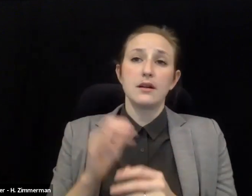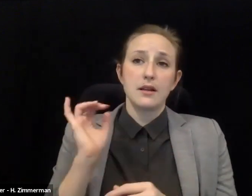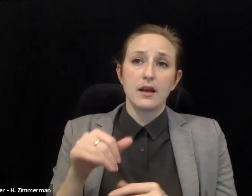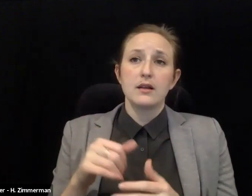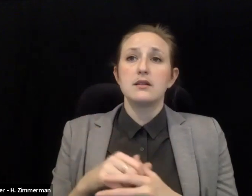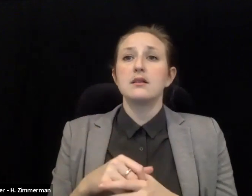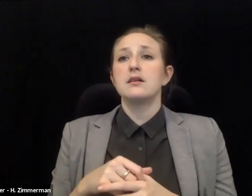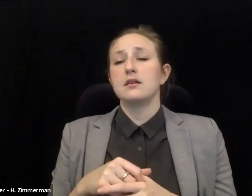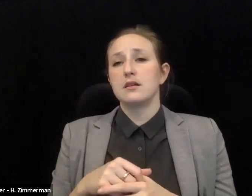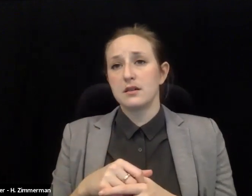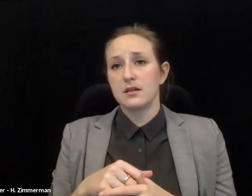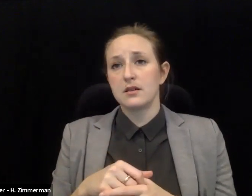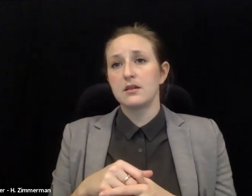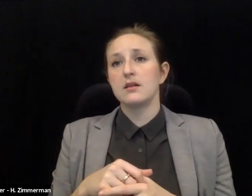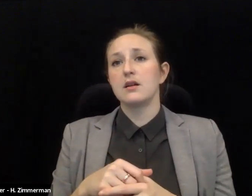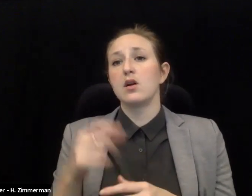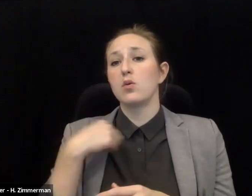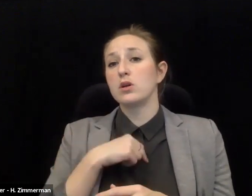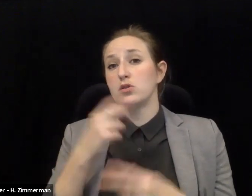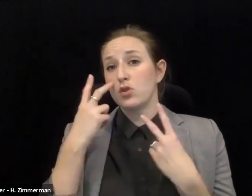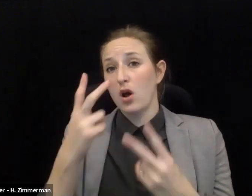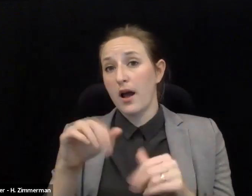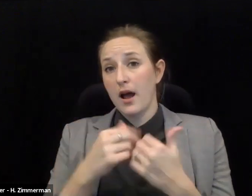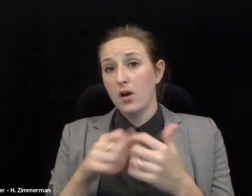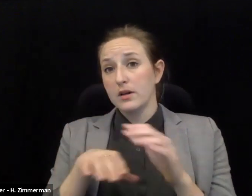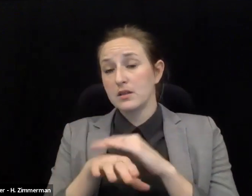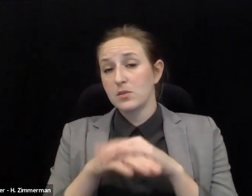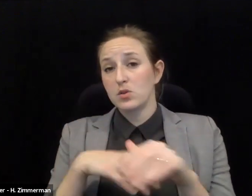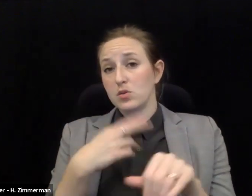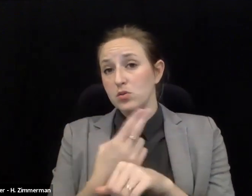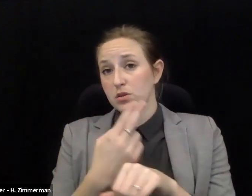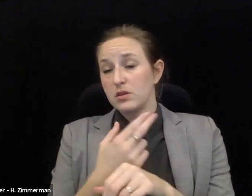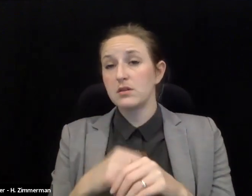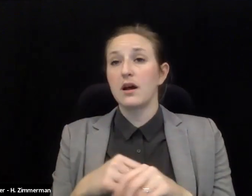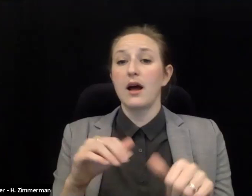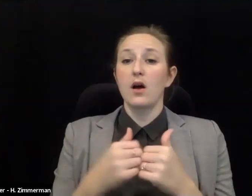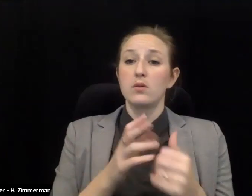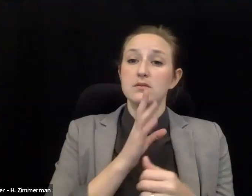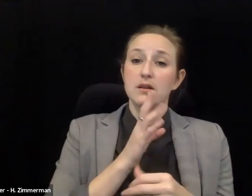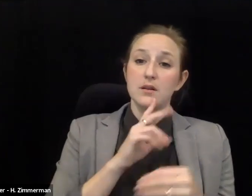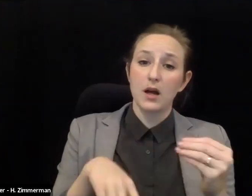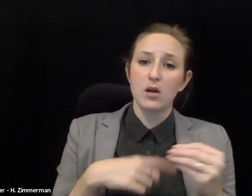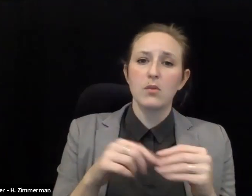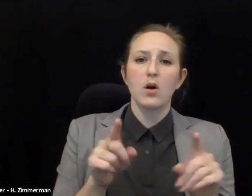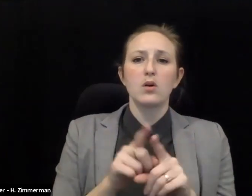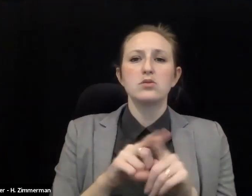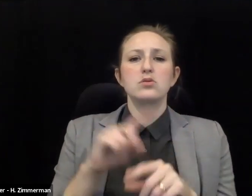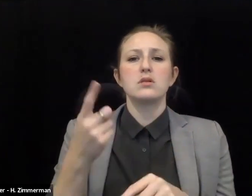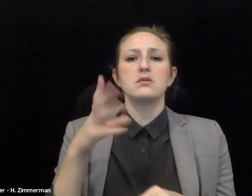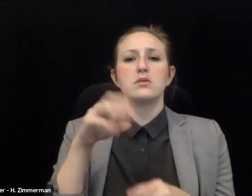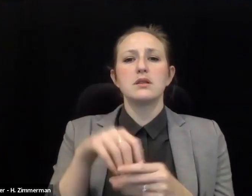saw how accessibility was utilized and talked about, but then also just in the content were able